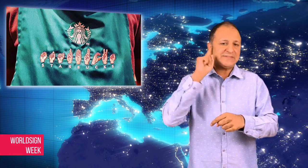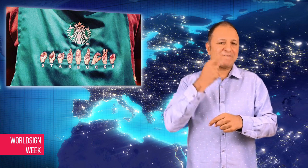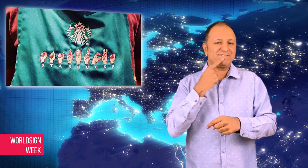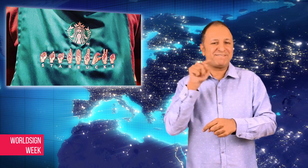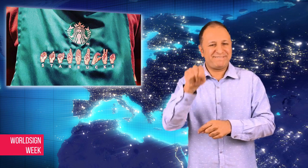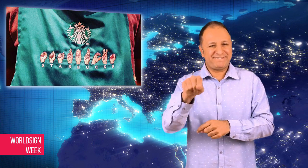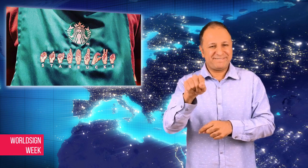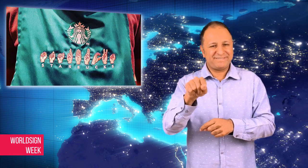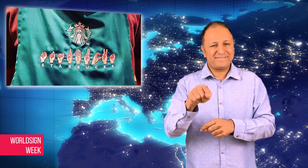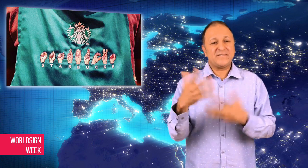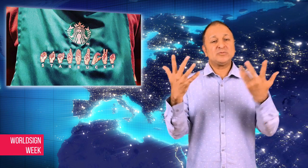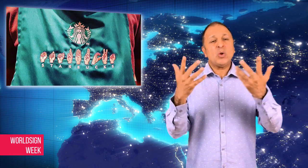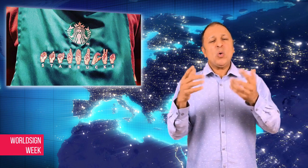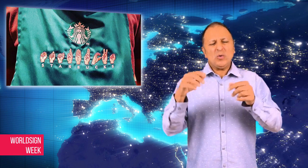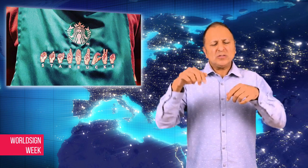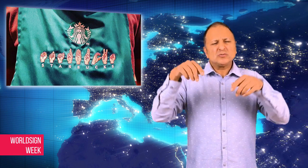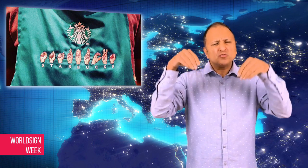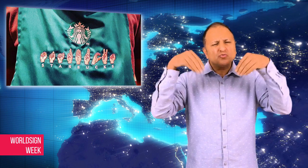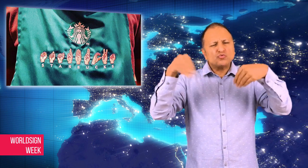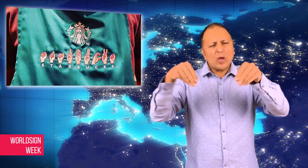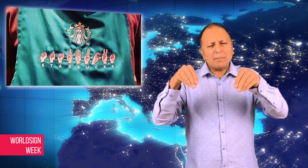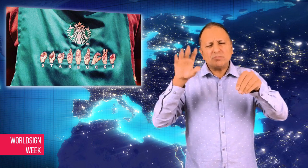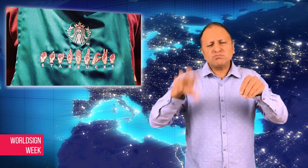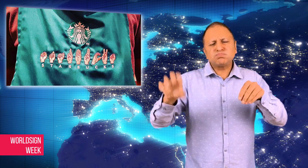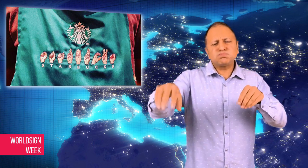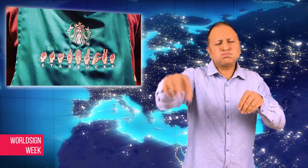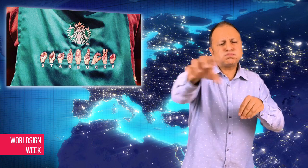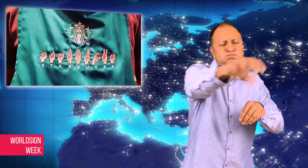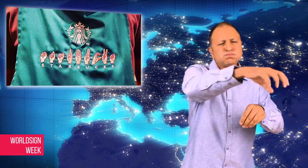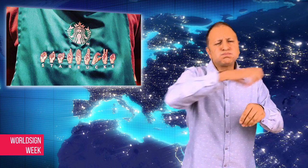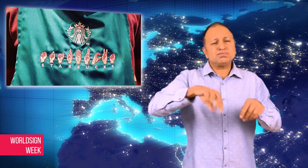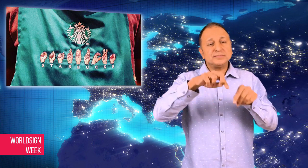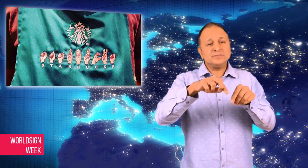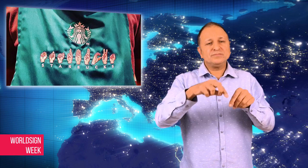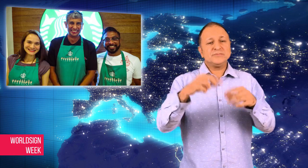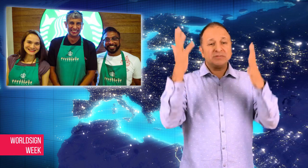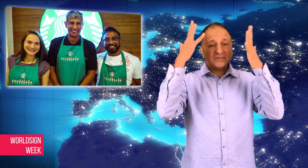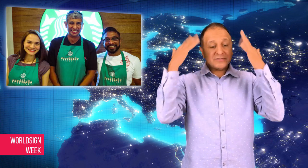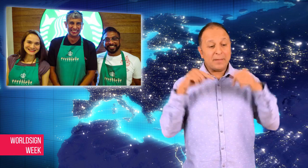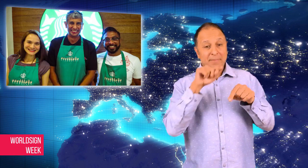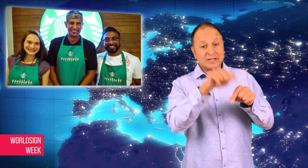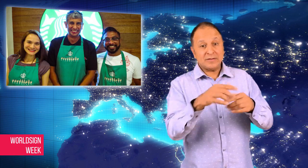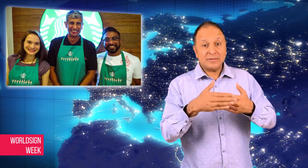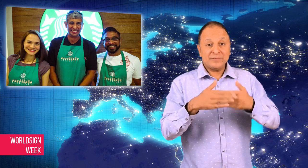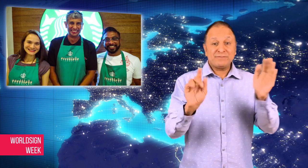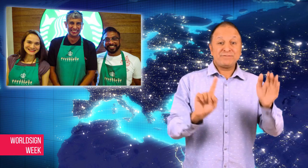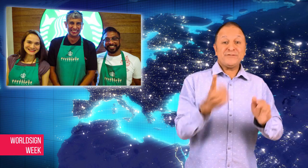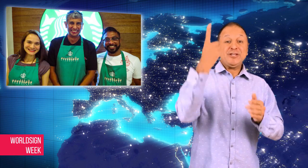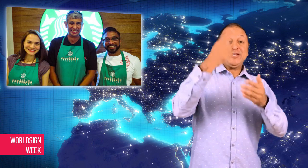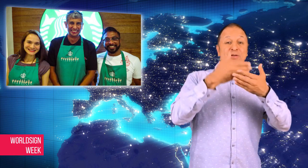bustling neighbourhood mall, was opened